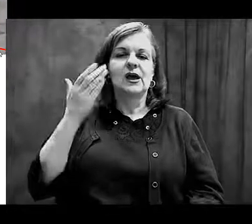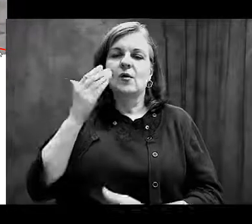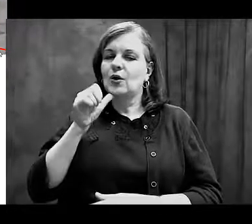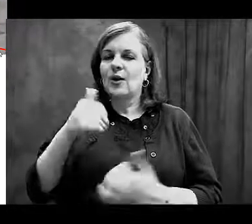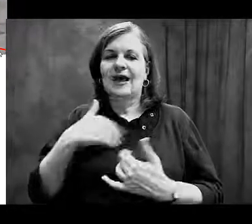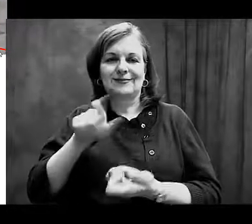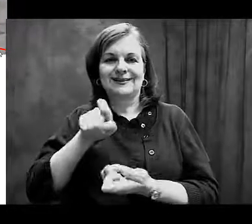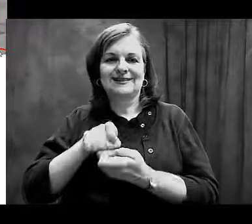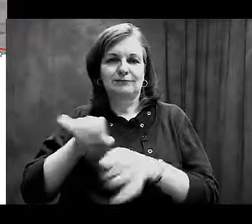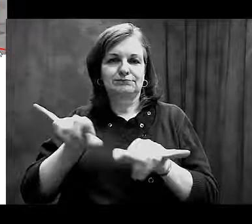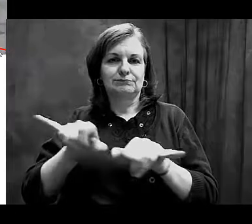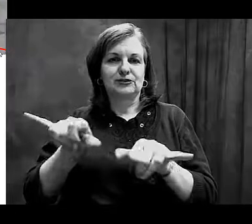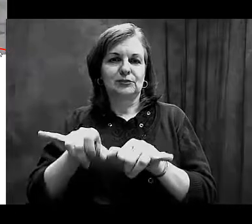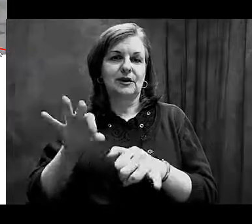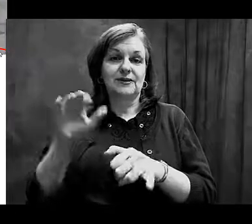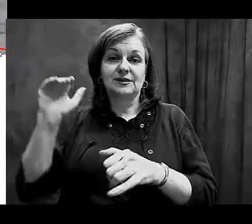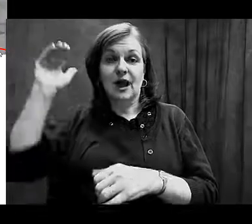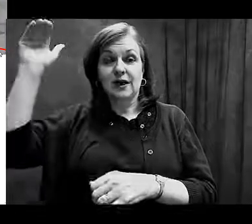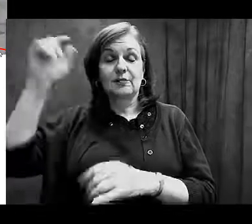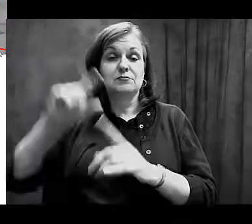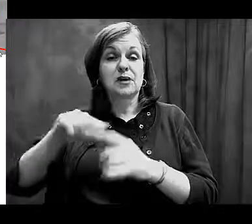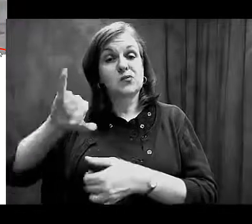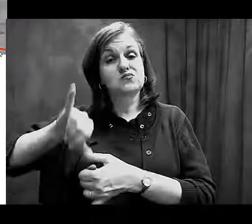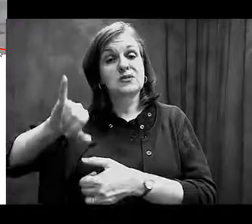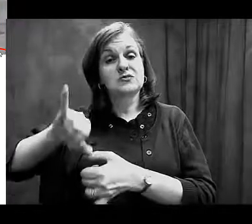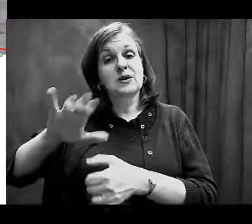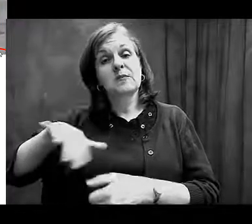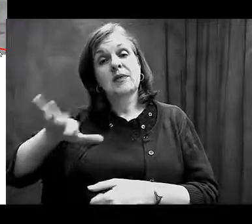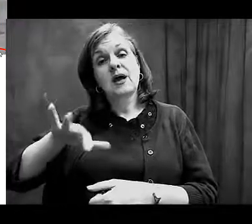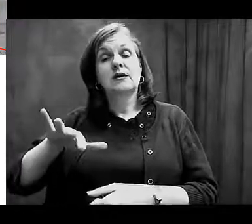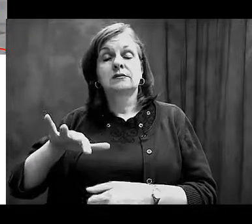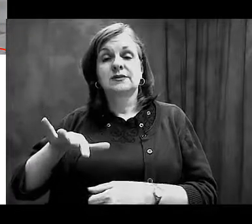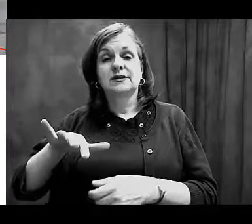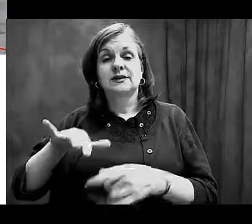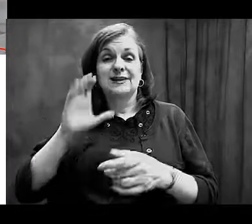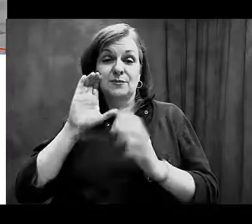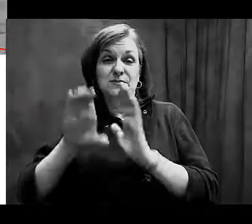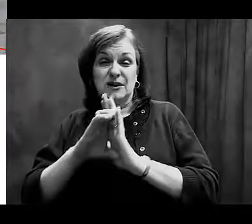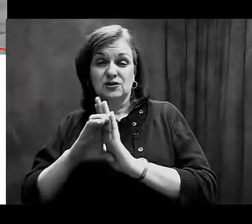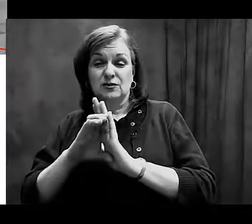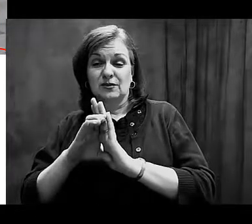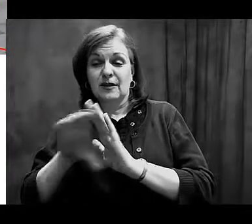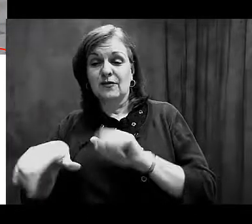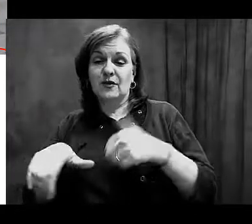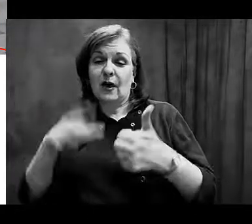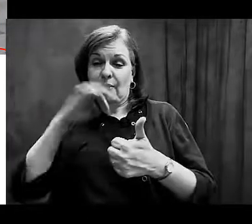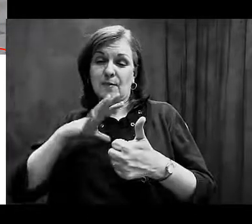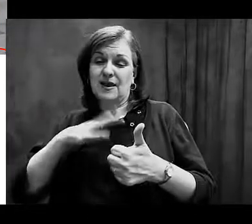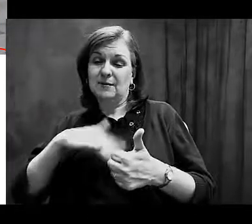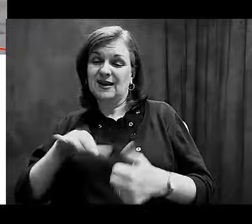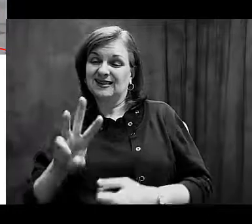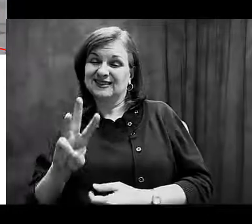we don't have records of his height but it's estimated that this man with him [in the picture] was about 6 feet tall!